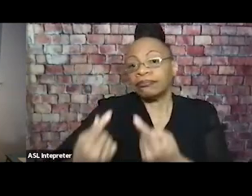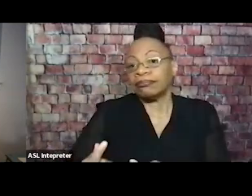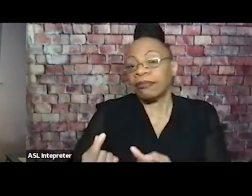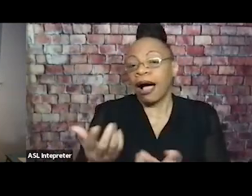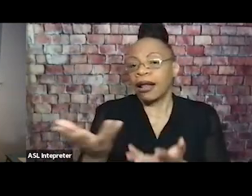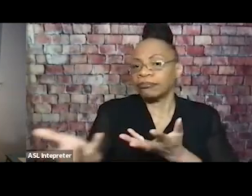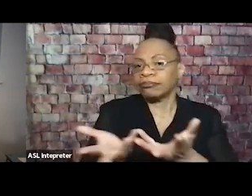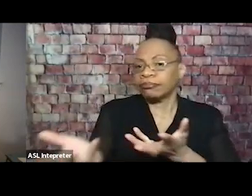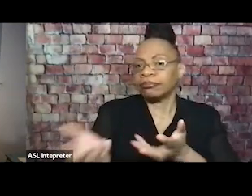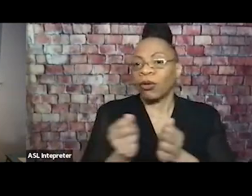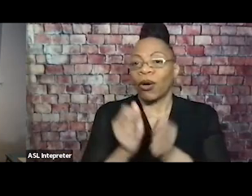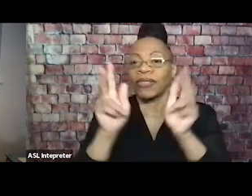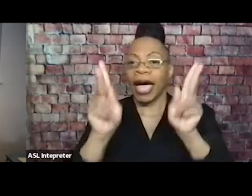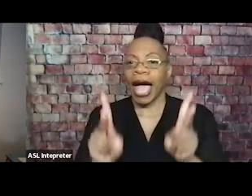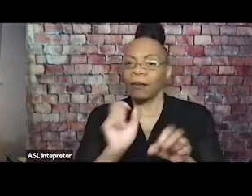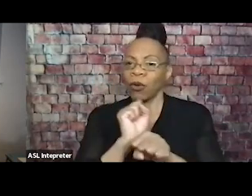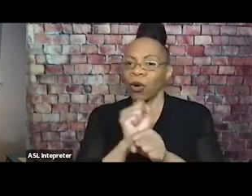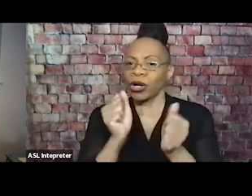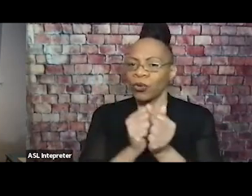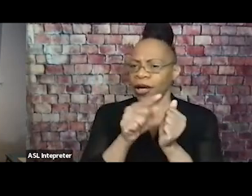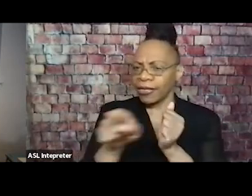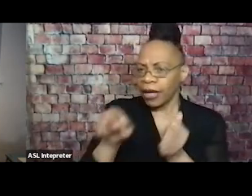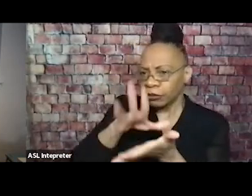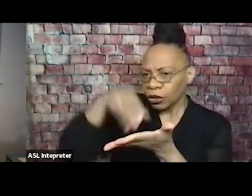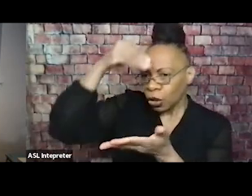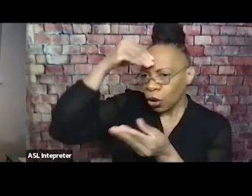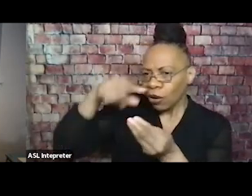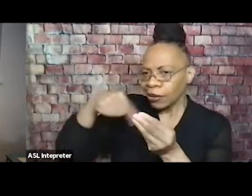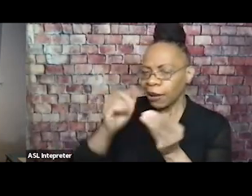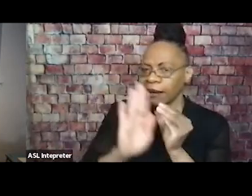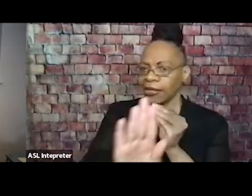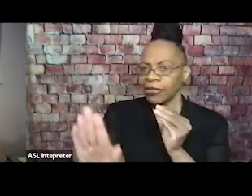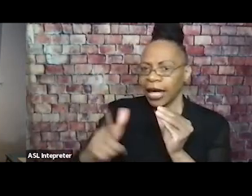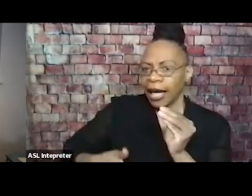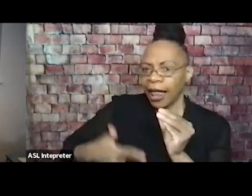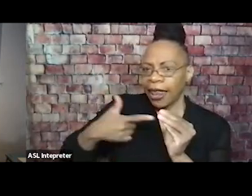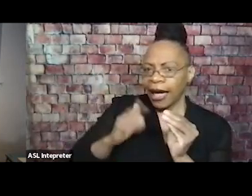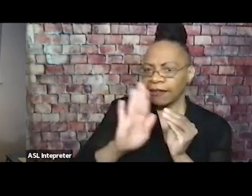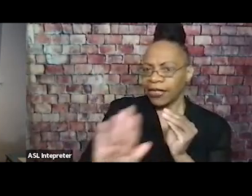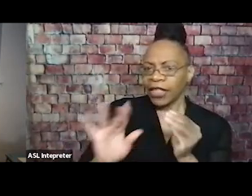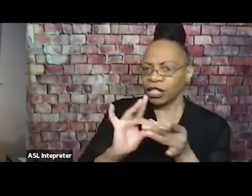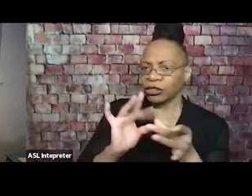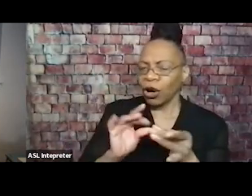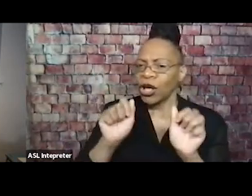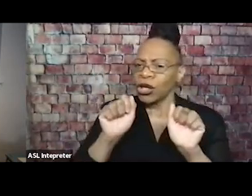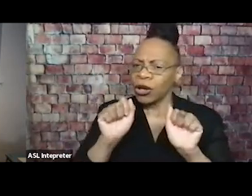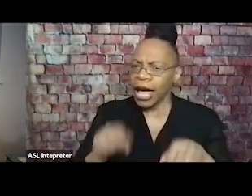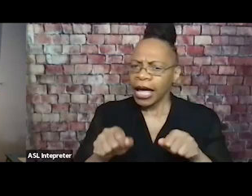and as you're working with them to learn about their life and tell their story, you're able to pull out certain pieces that will be really impactful